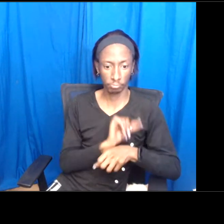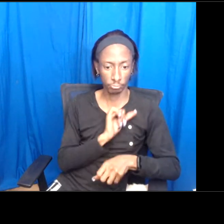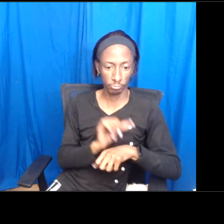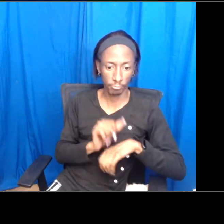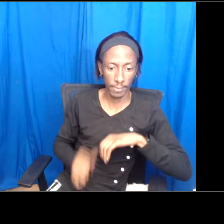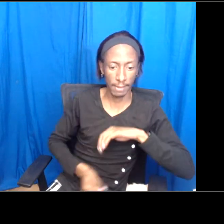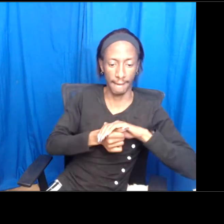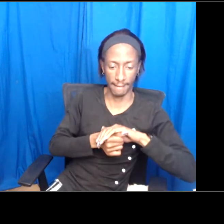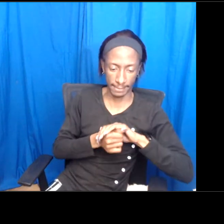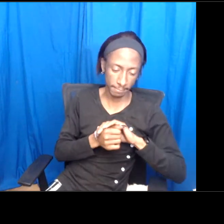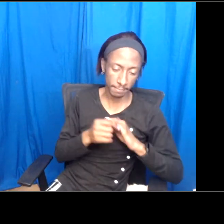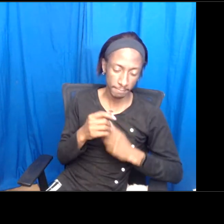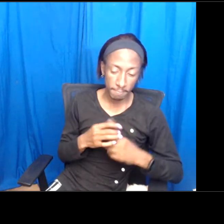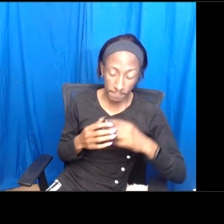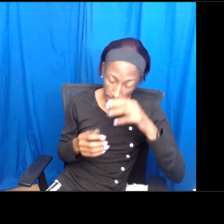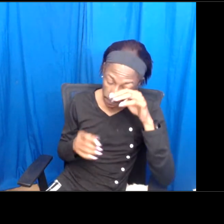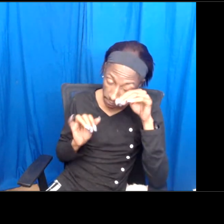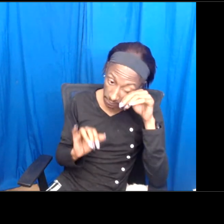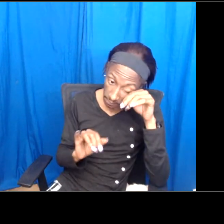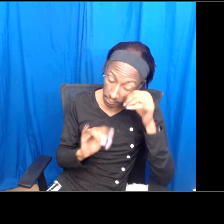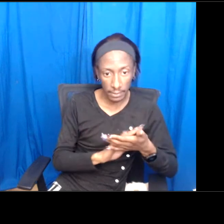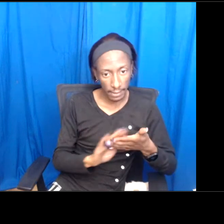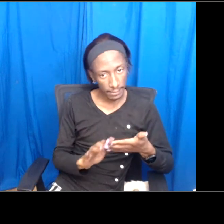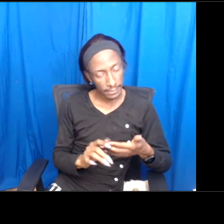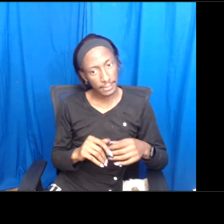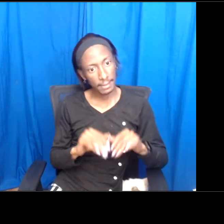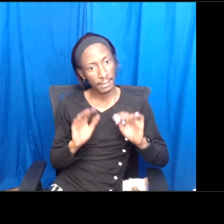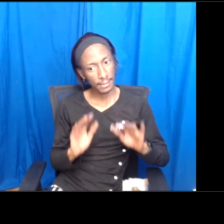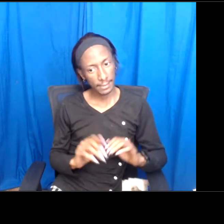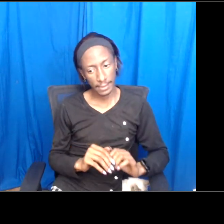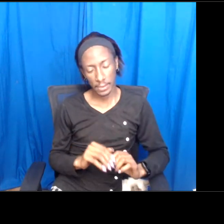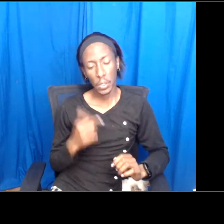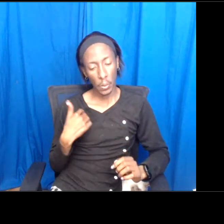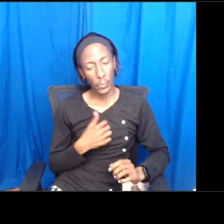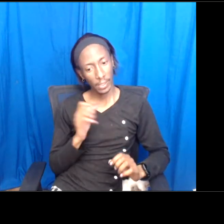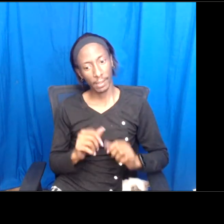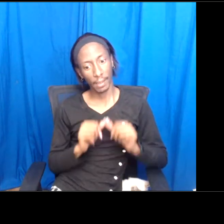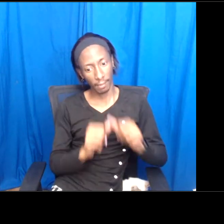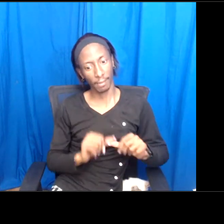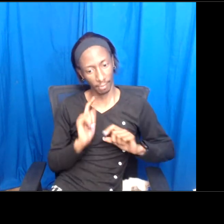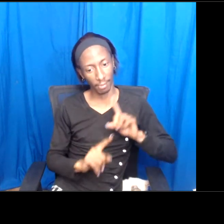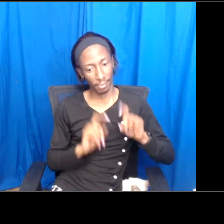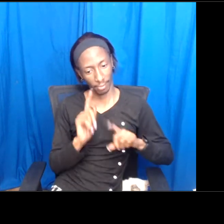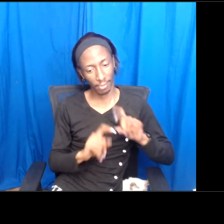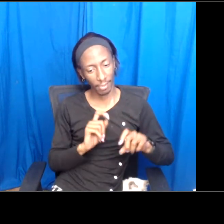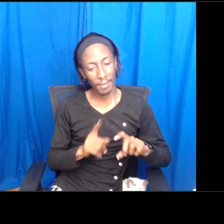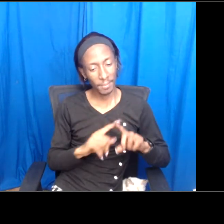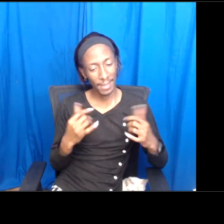Nice, excellent. All right, well we could keep asking questions forever, but at this point I'm going to to encourage